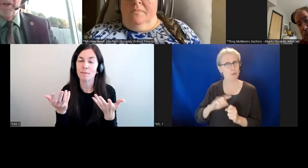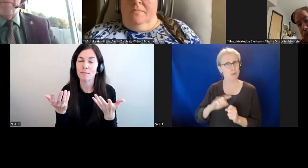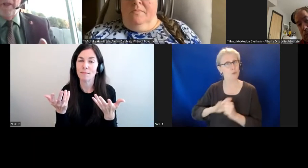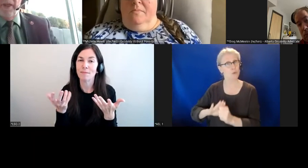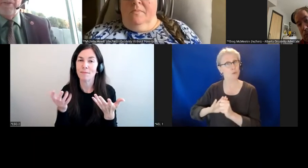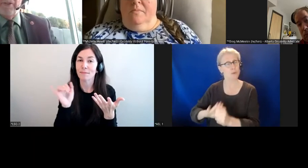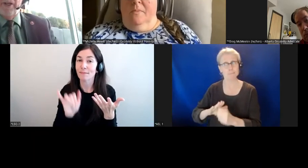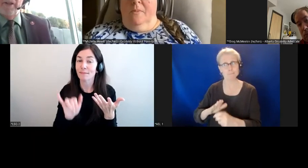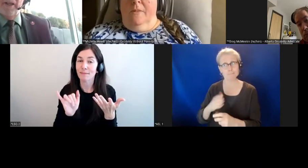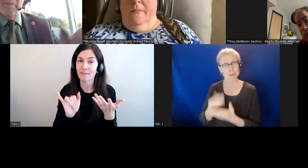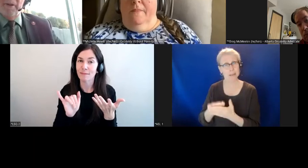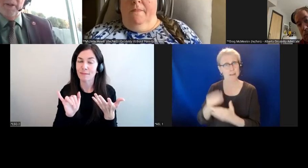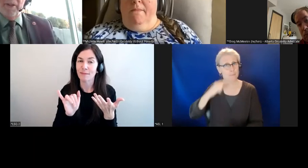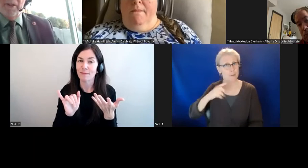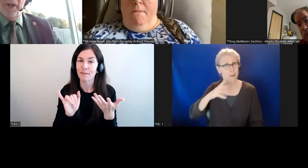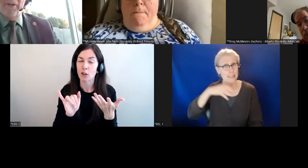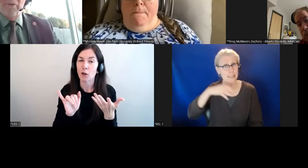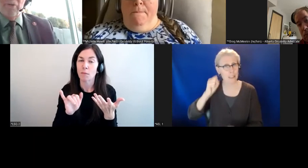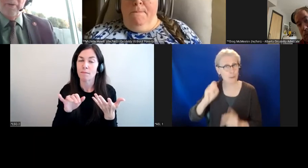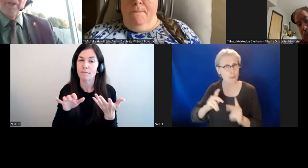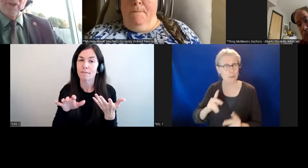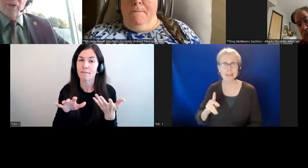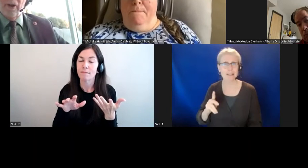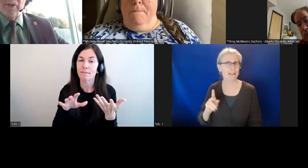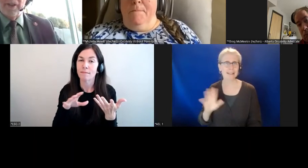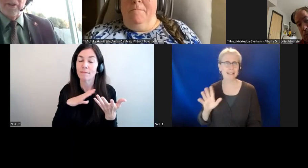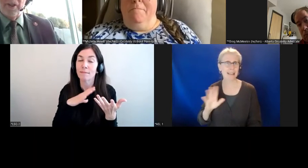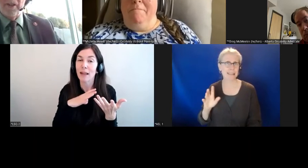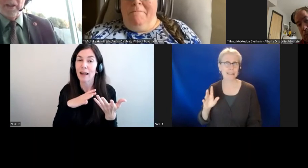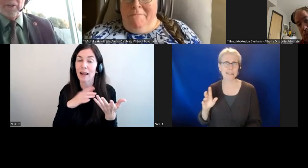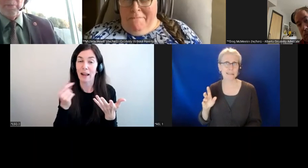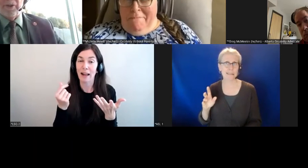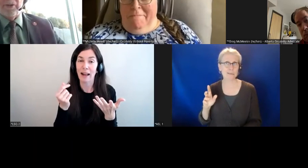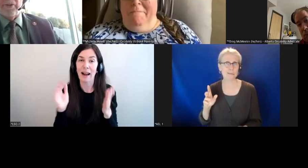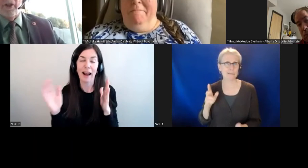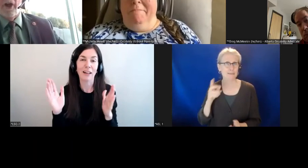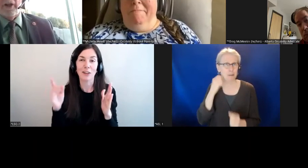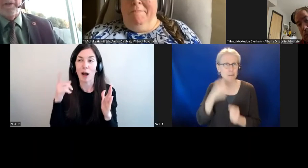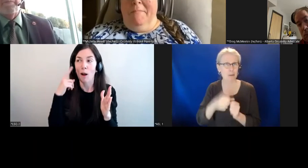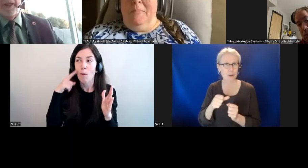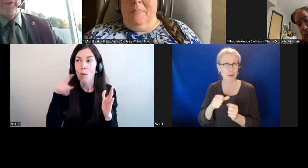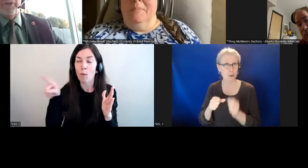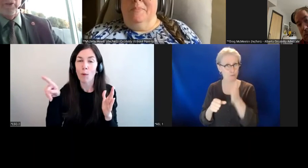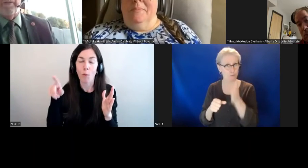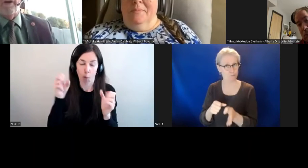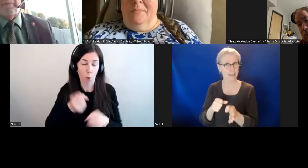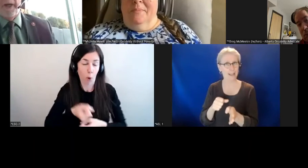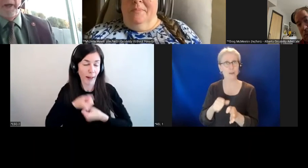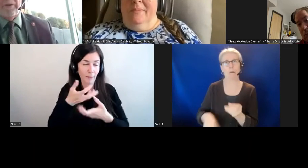BECAUSE THAT'S KIND OF LIKE BUILDING THE DINING ROOM INTO THE NEXT PERSON'S LOFT. IT'S OUT OF